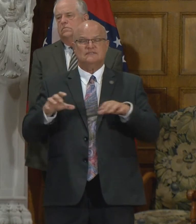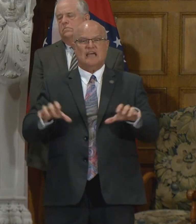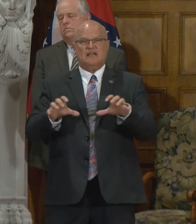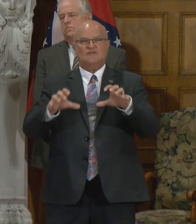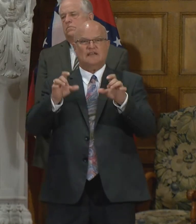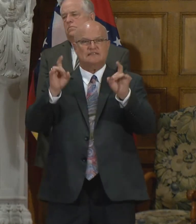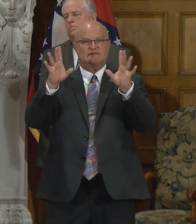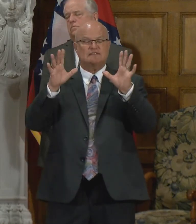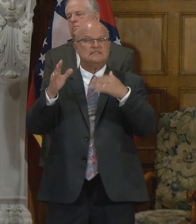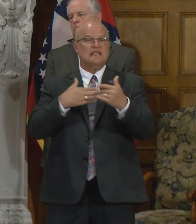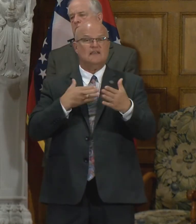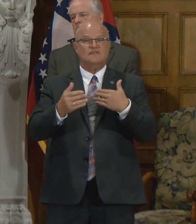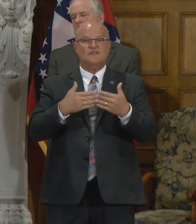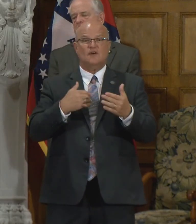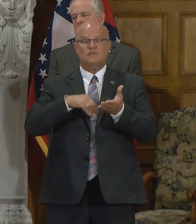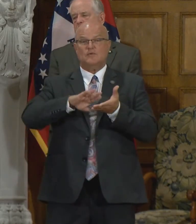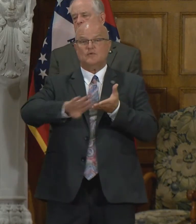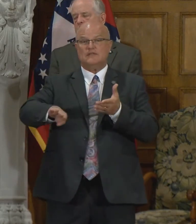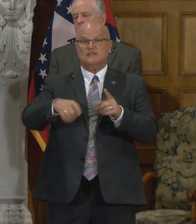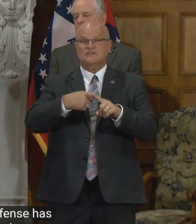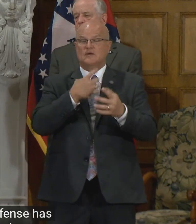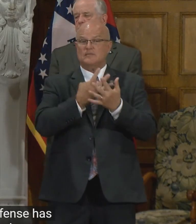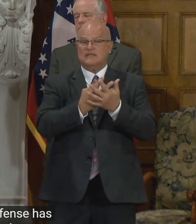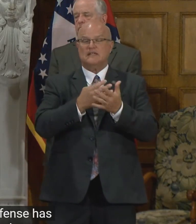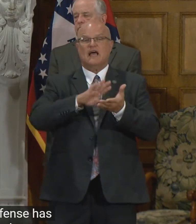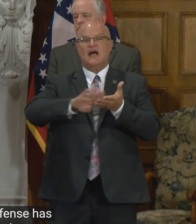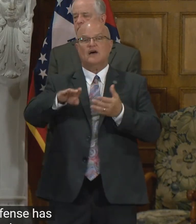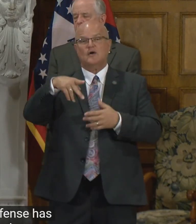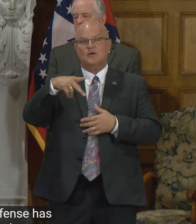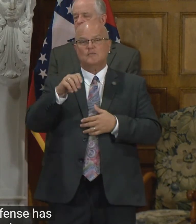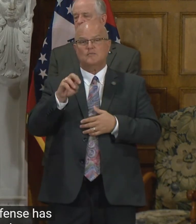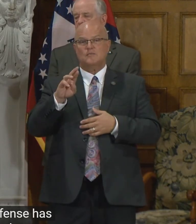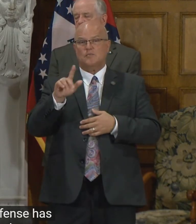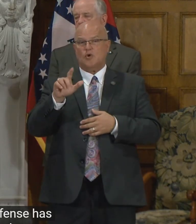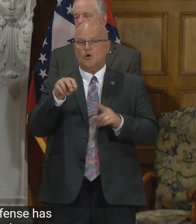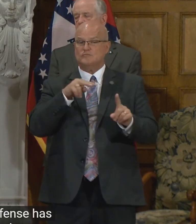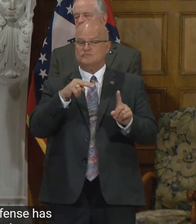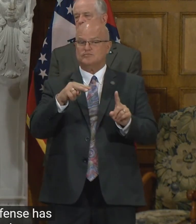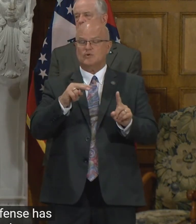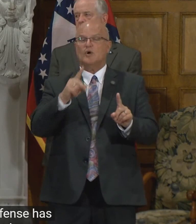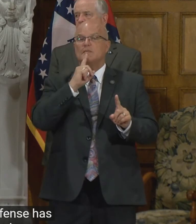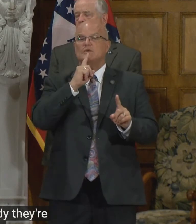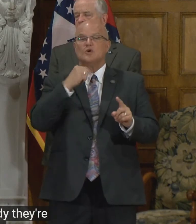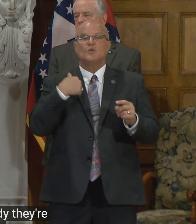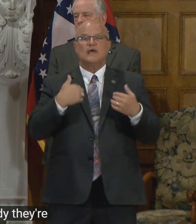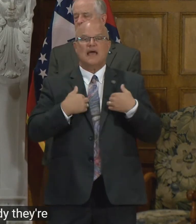even though they've been released from custody, they're out on parole. We want to make sure we have the